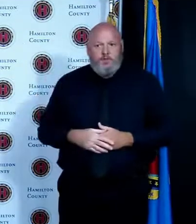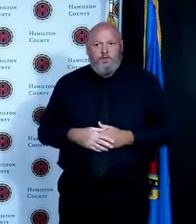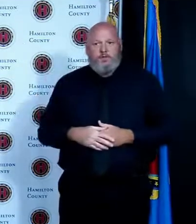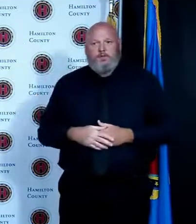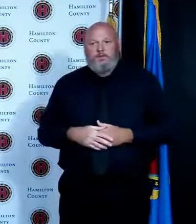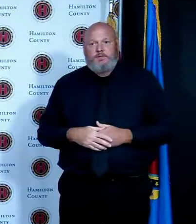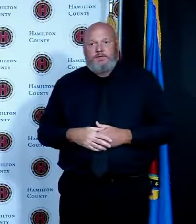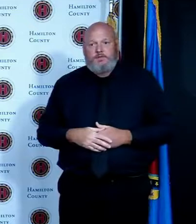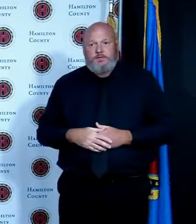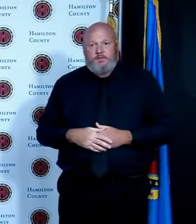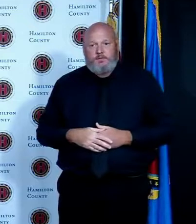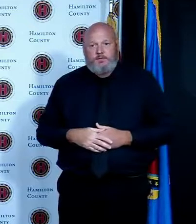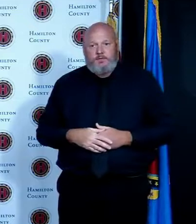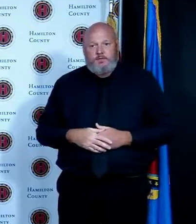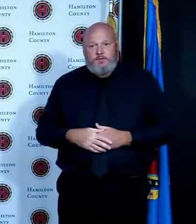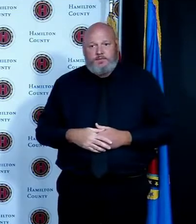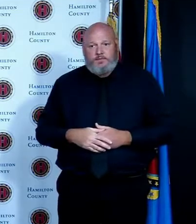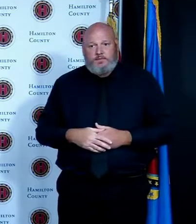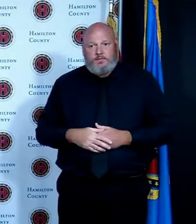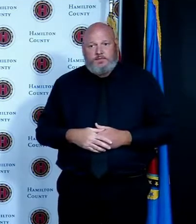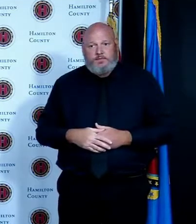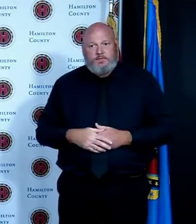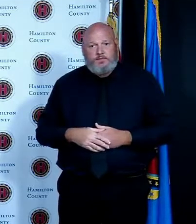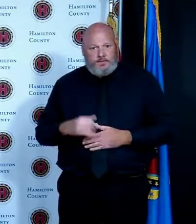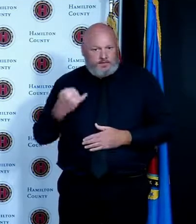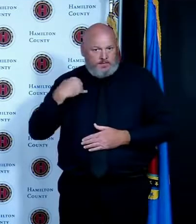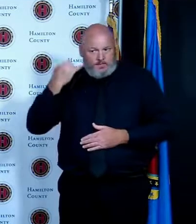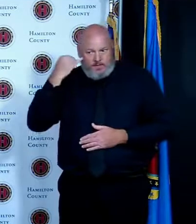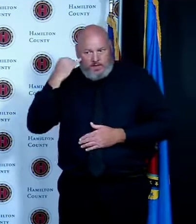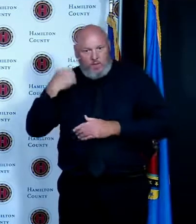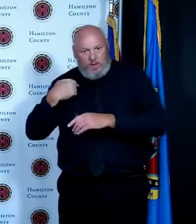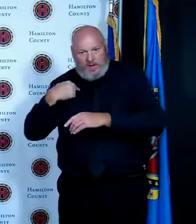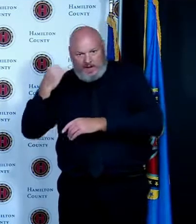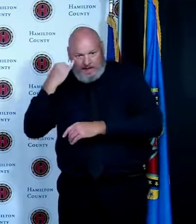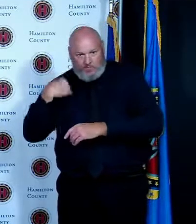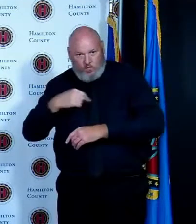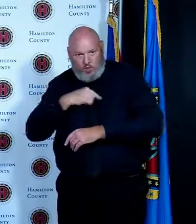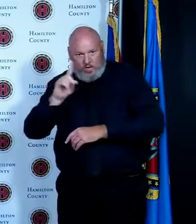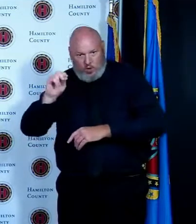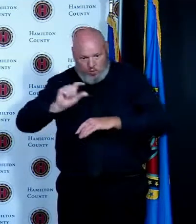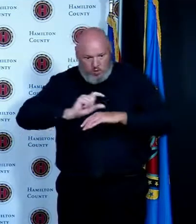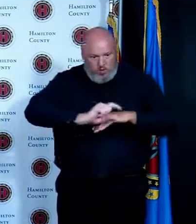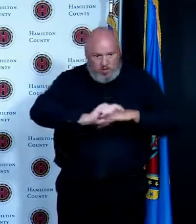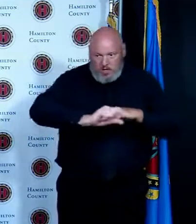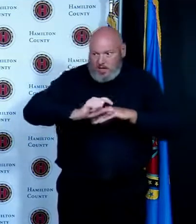uh finally on kind of a fun note we are excited that the Cincinnati Zoo